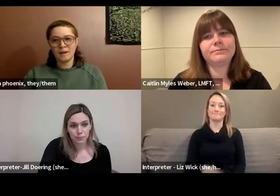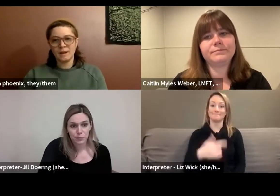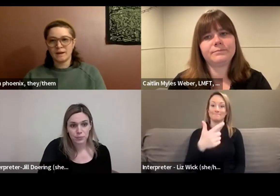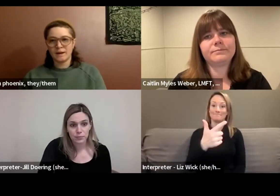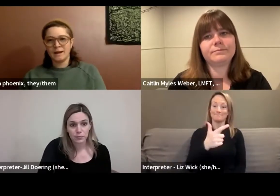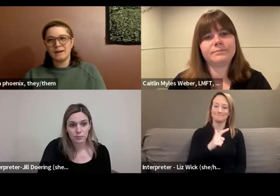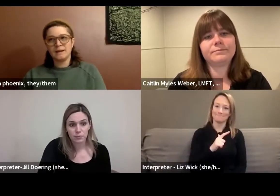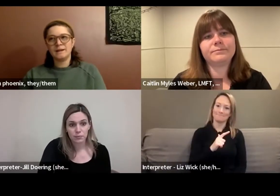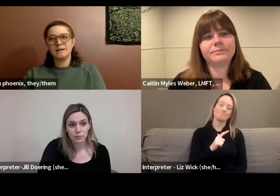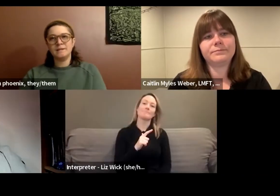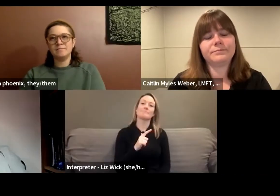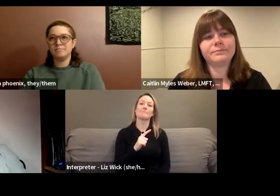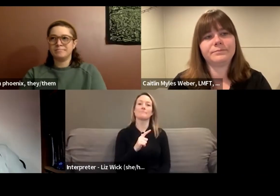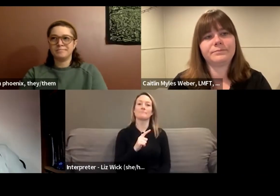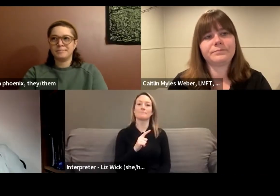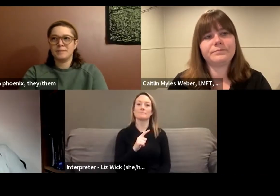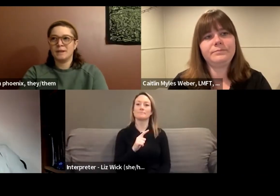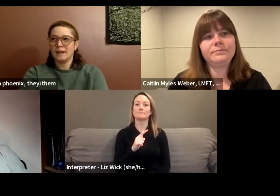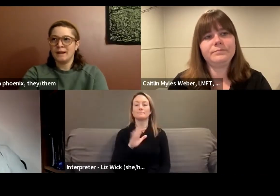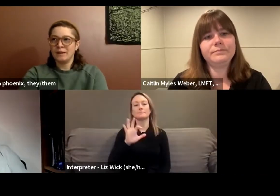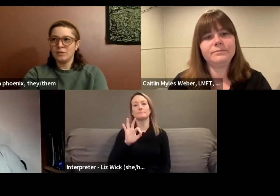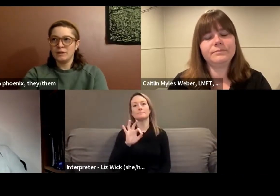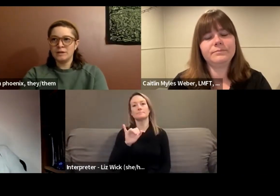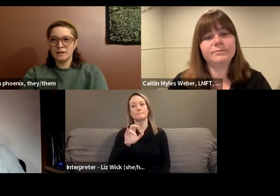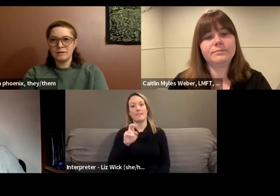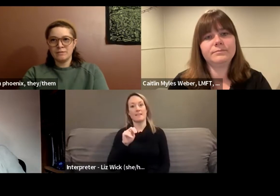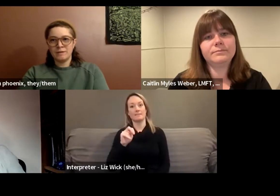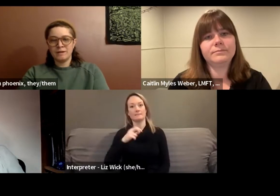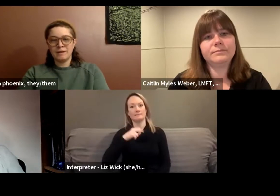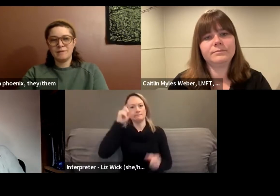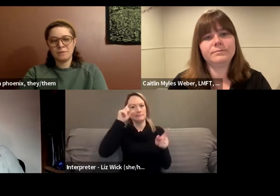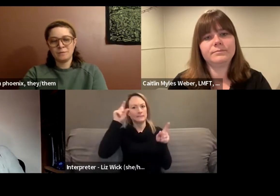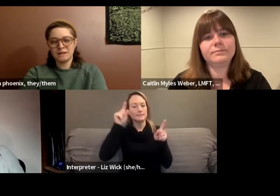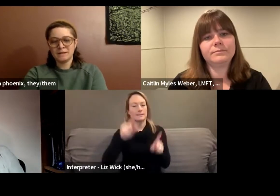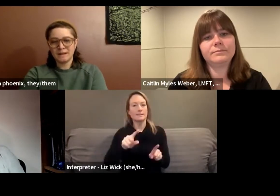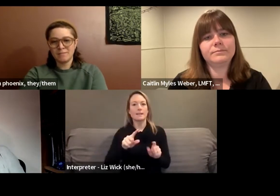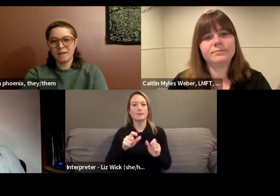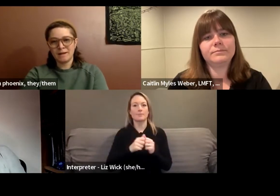Yeah, I agree the informed consent model